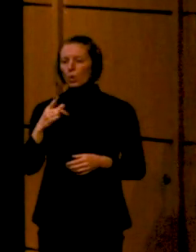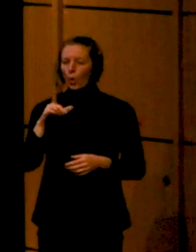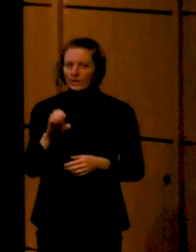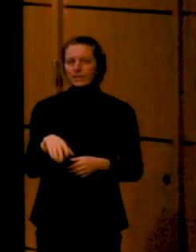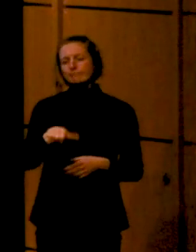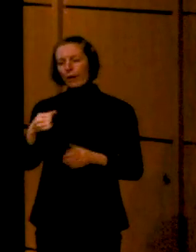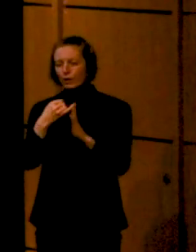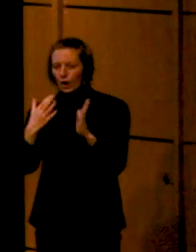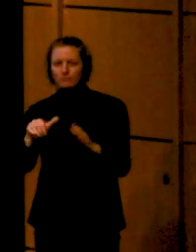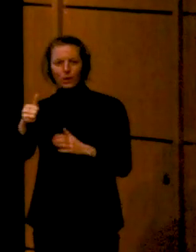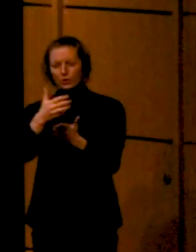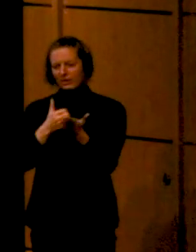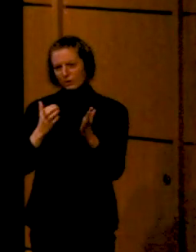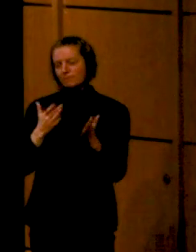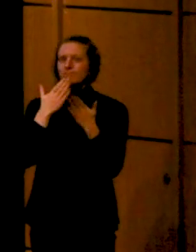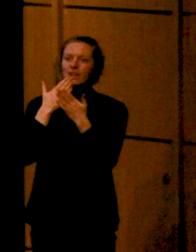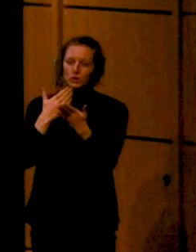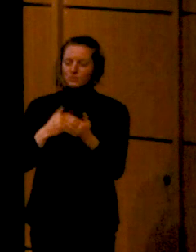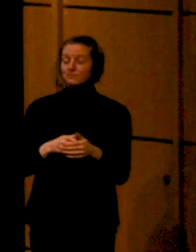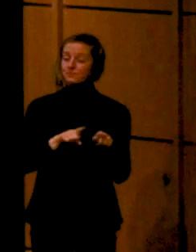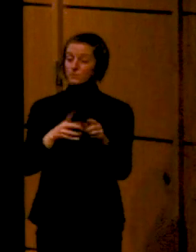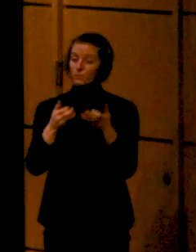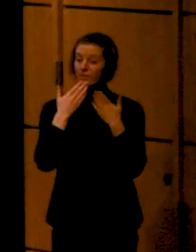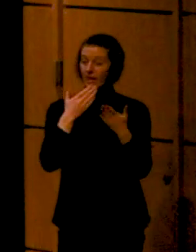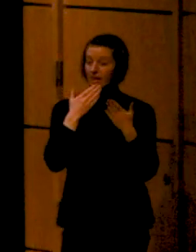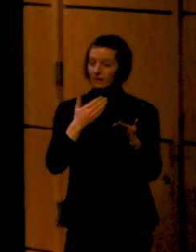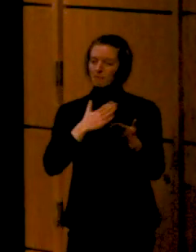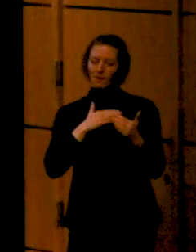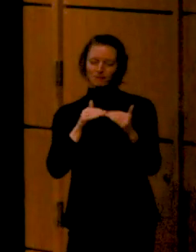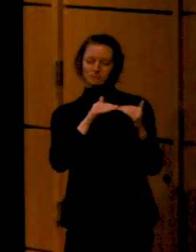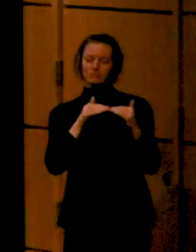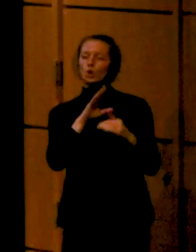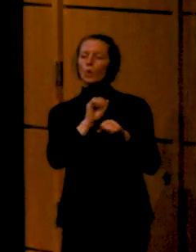I'd also like to thank my colleagues in the Curatorial Department.